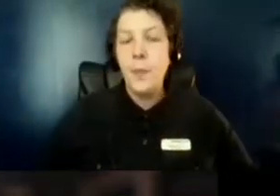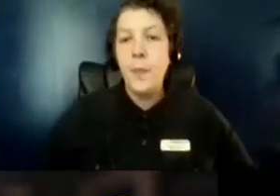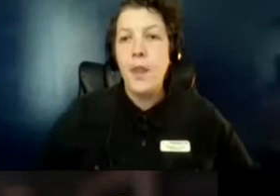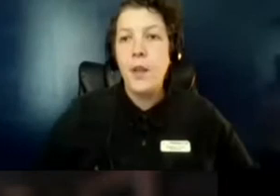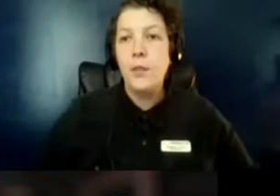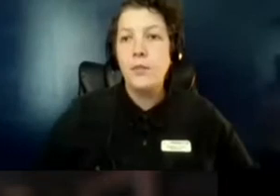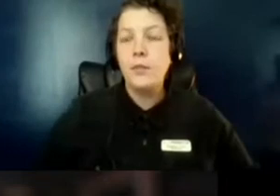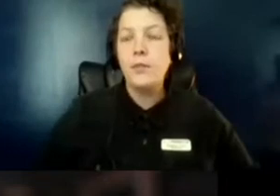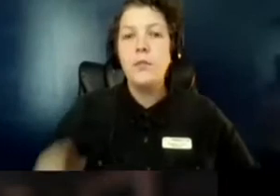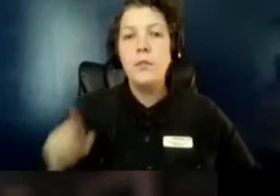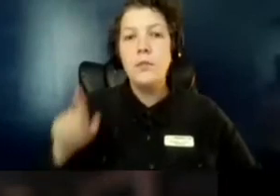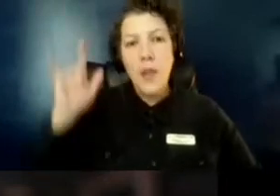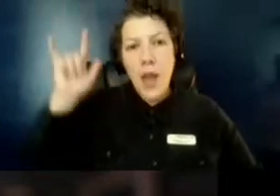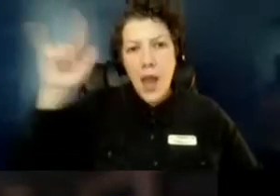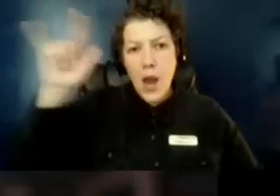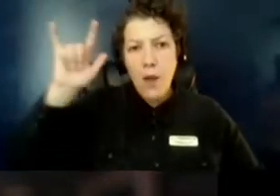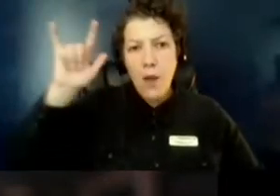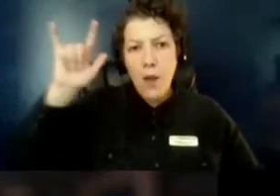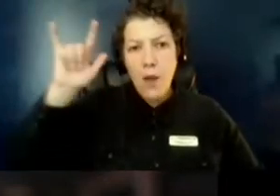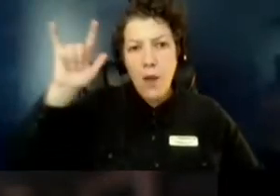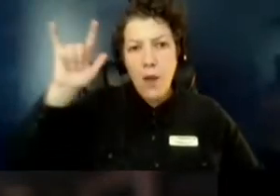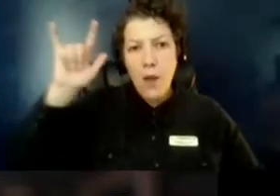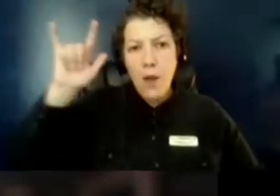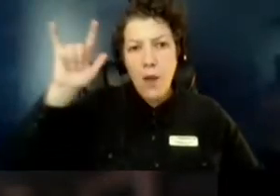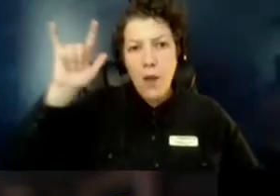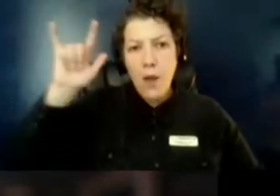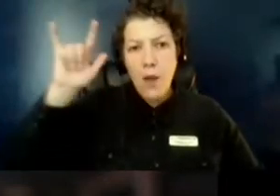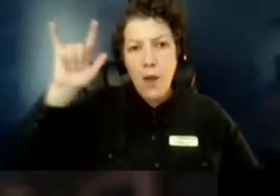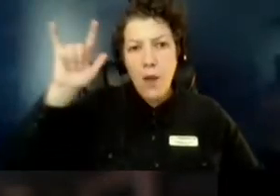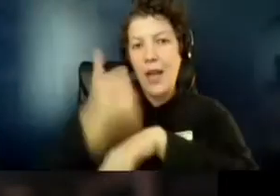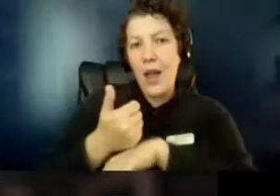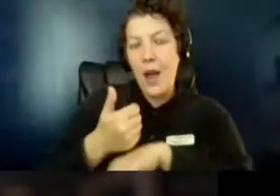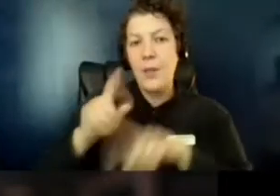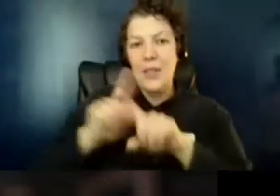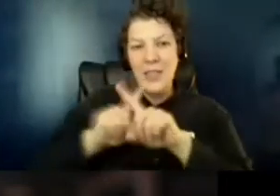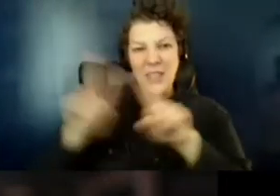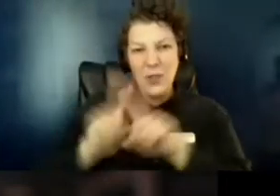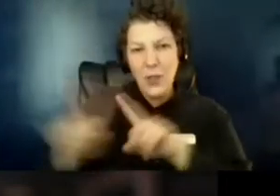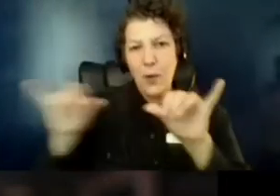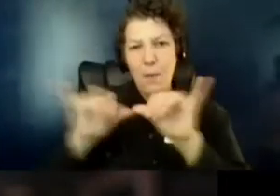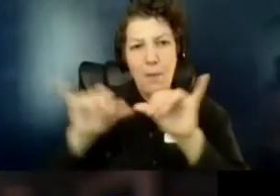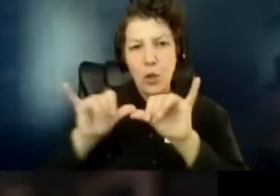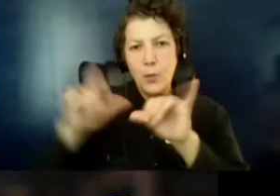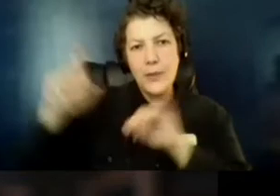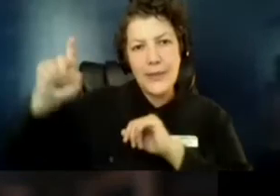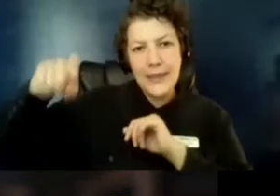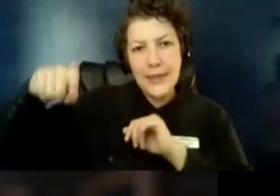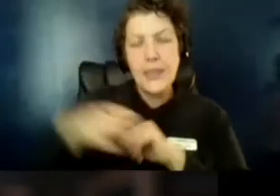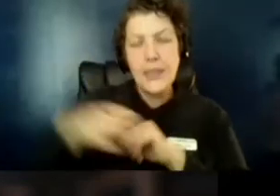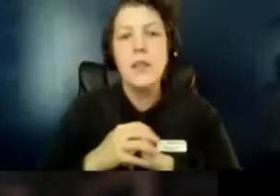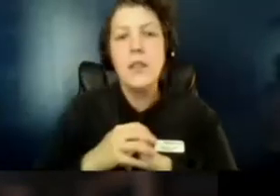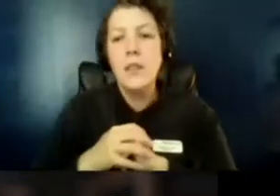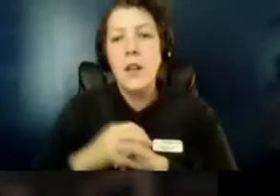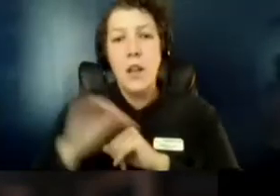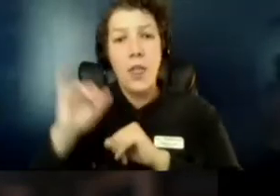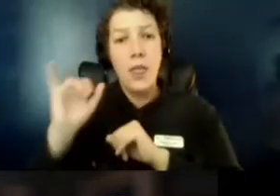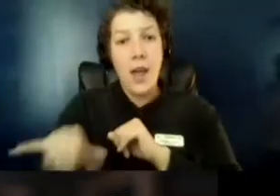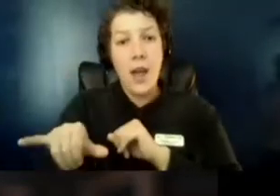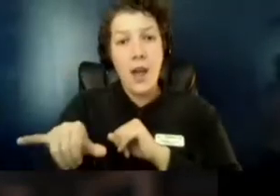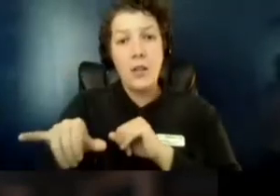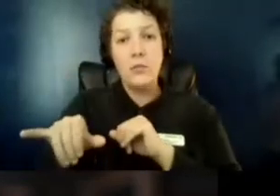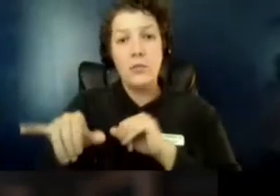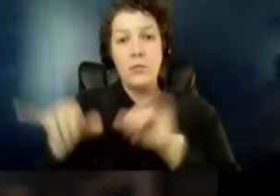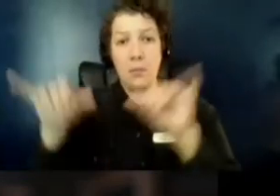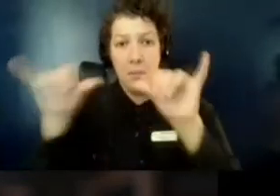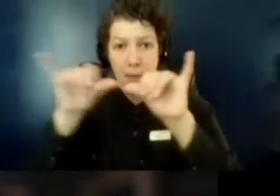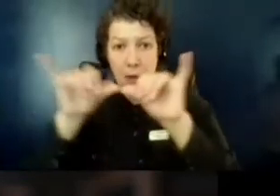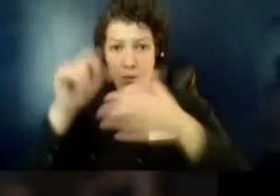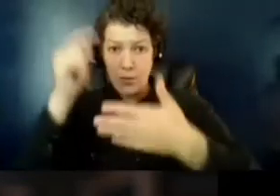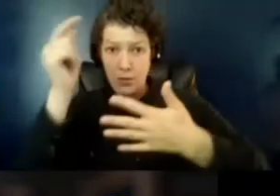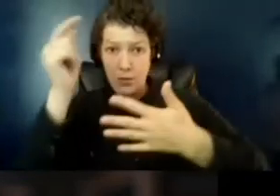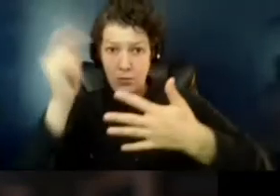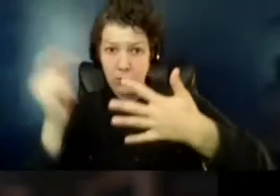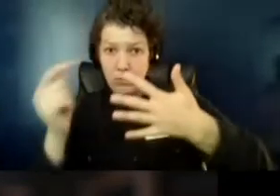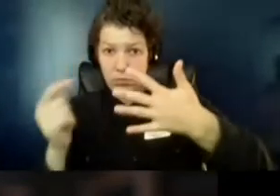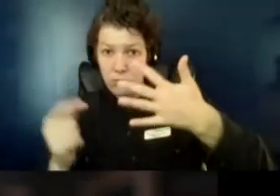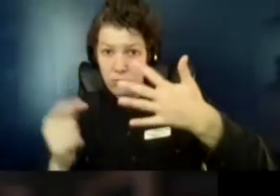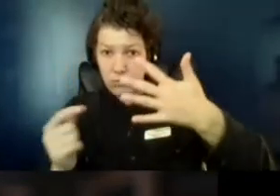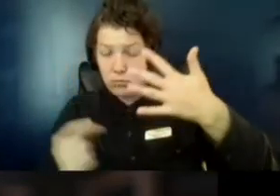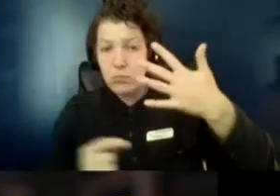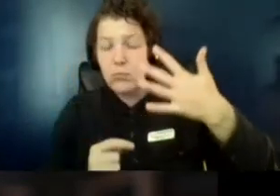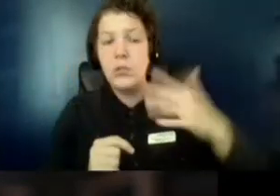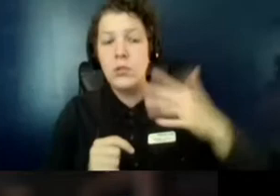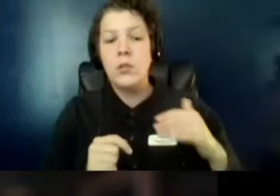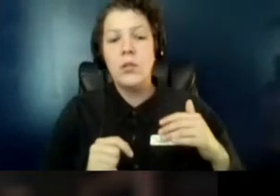for that. And the dimensions that they came up with were this set of averages based on